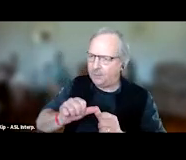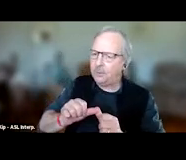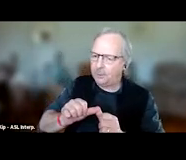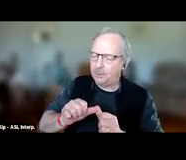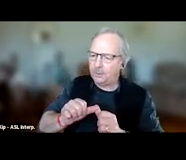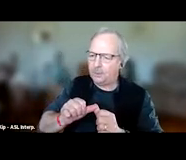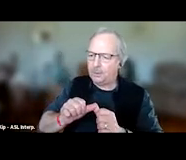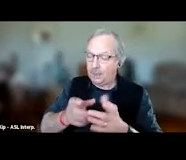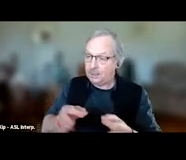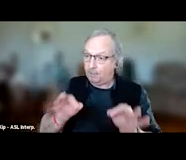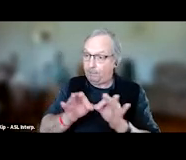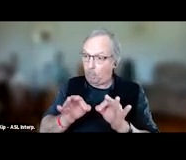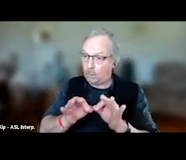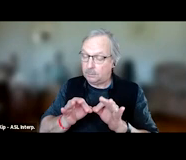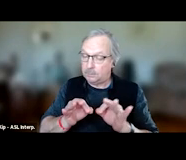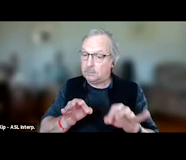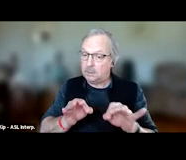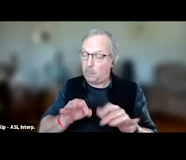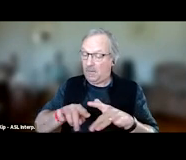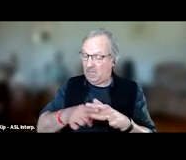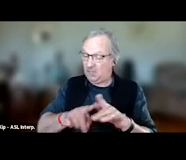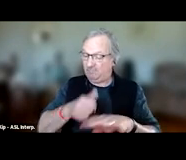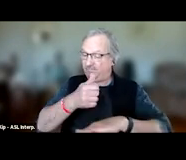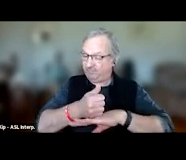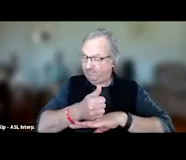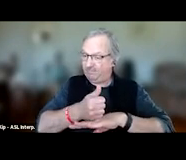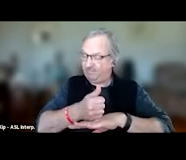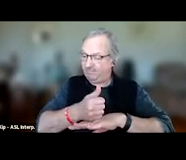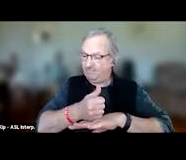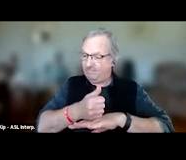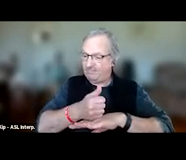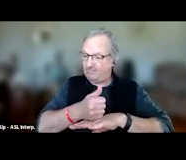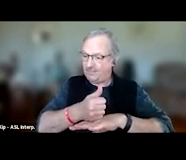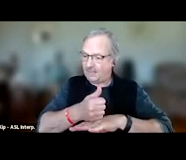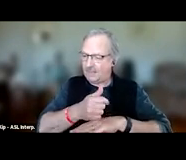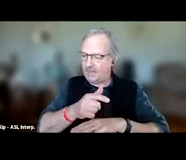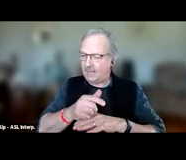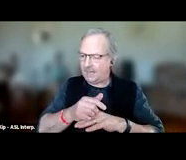and through us is visually able to establish SOAR liaison at each of our local offices.